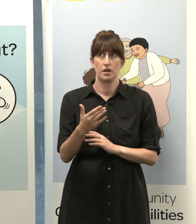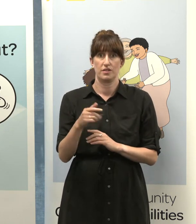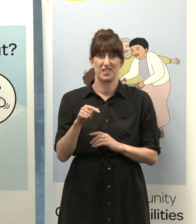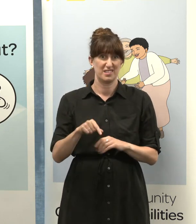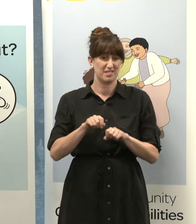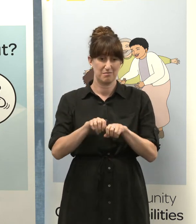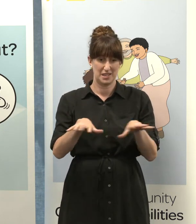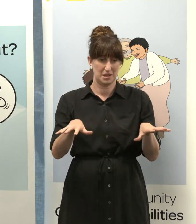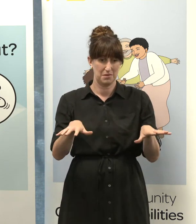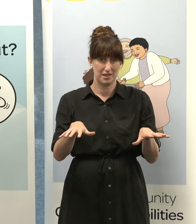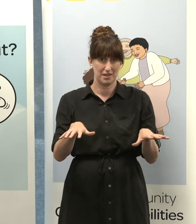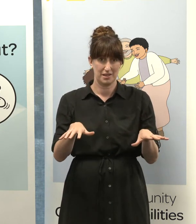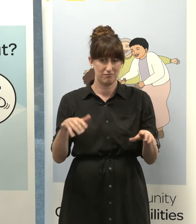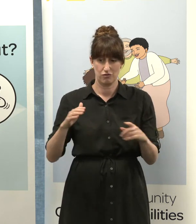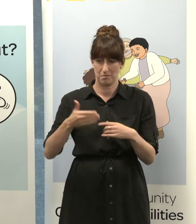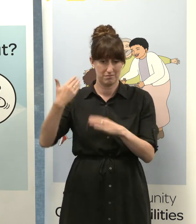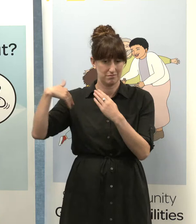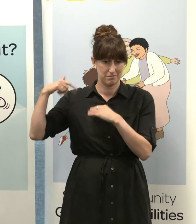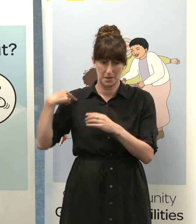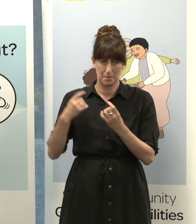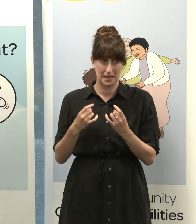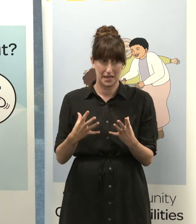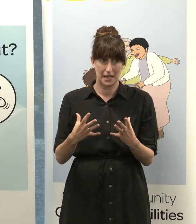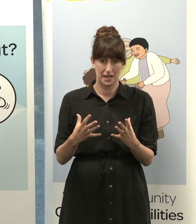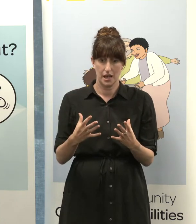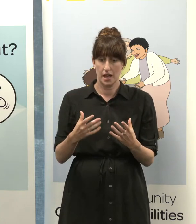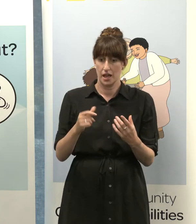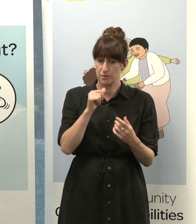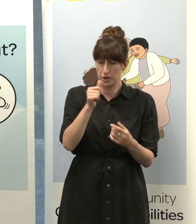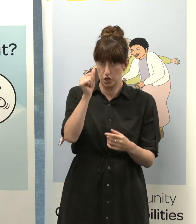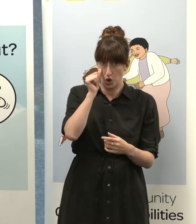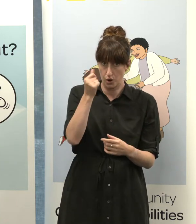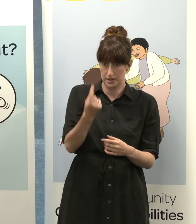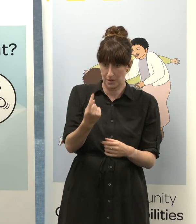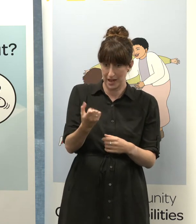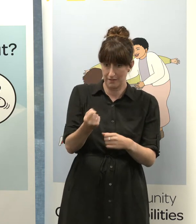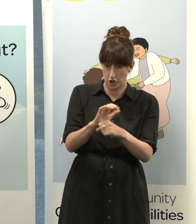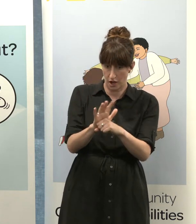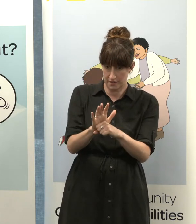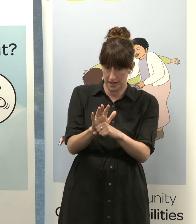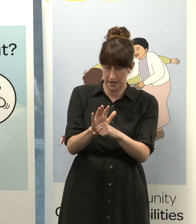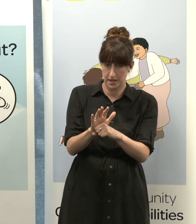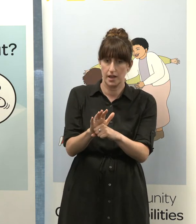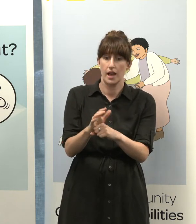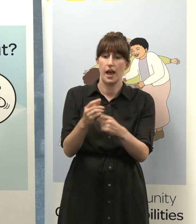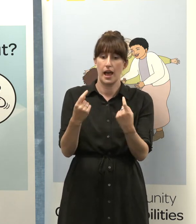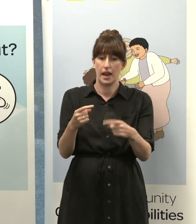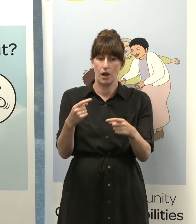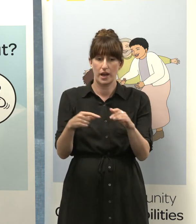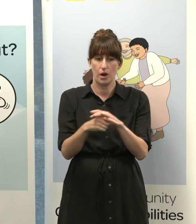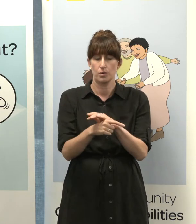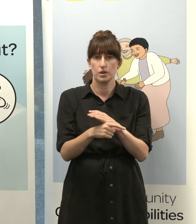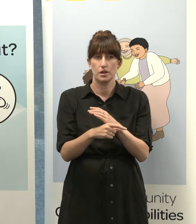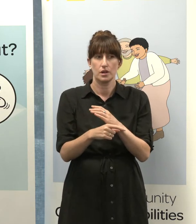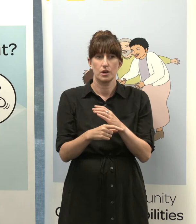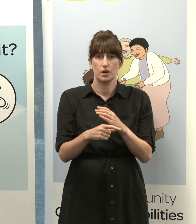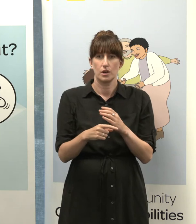Right through the pandemic,